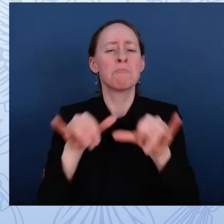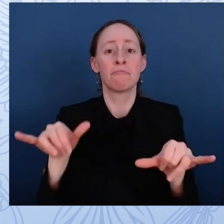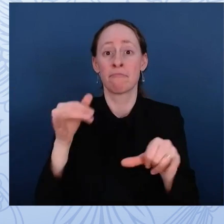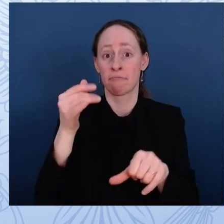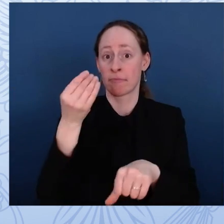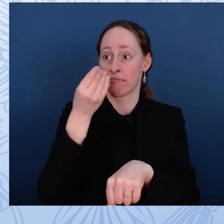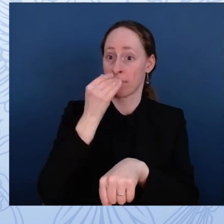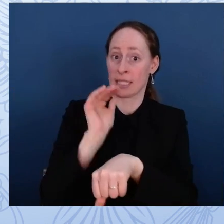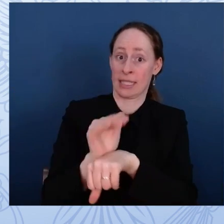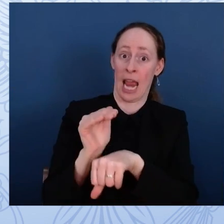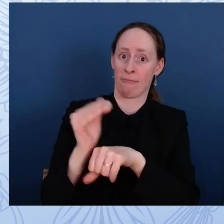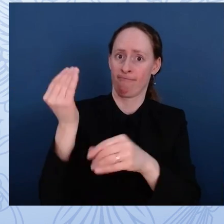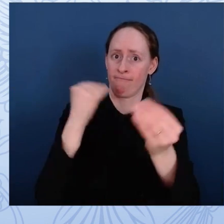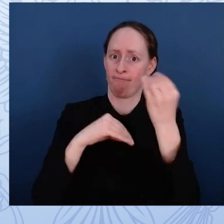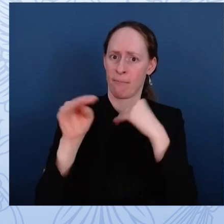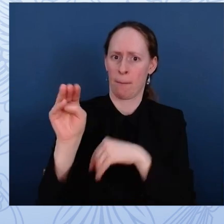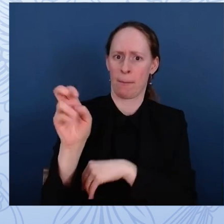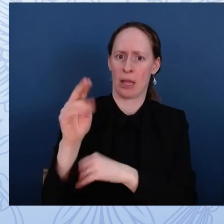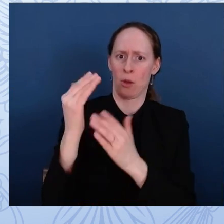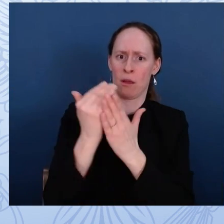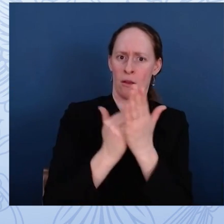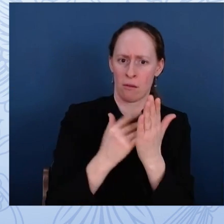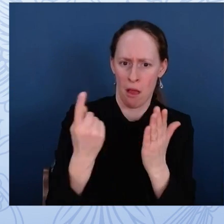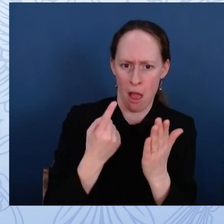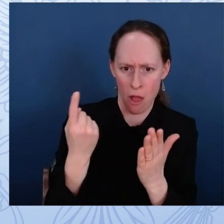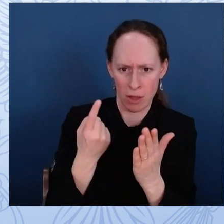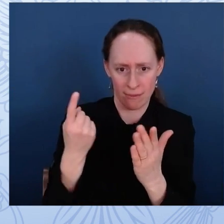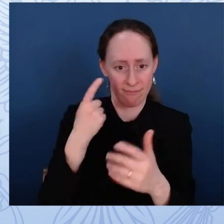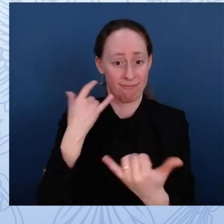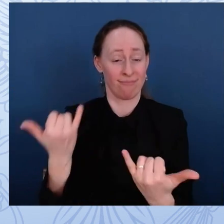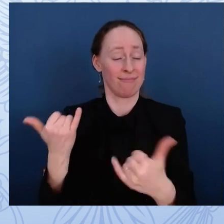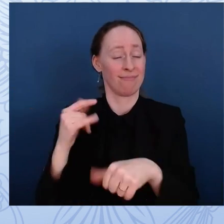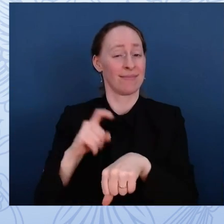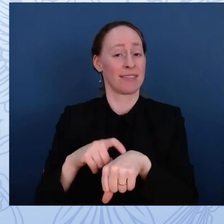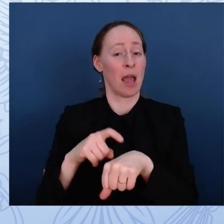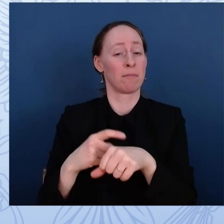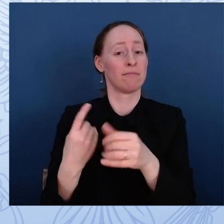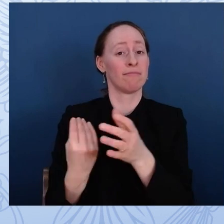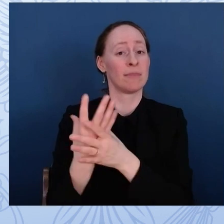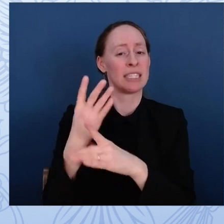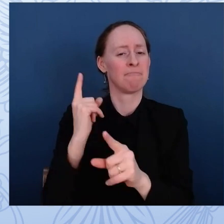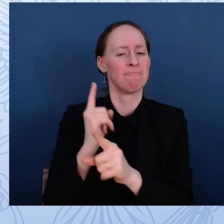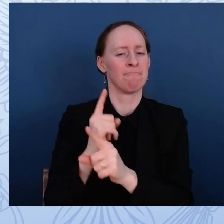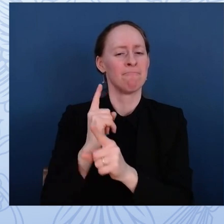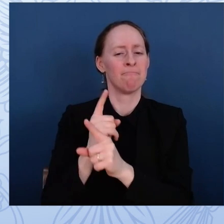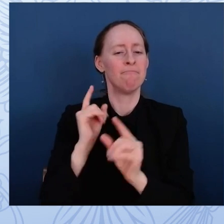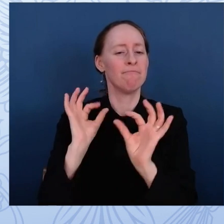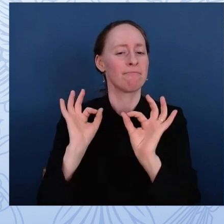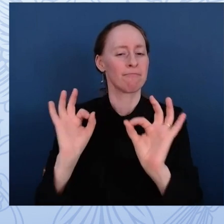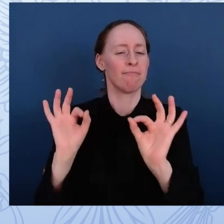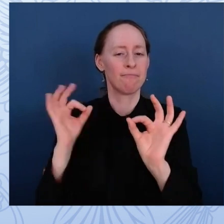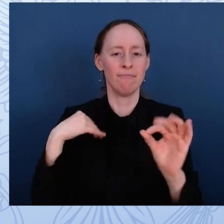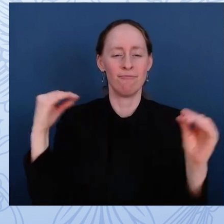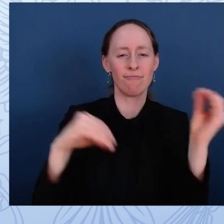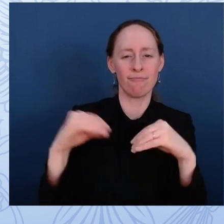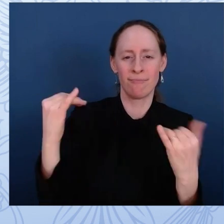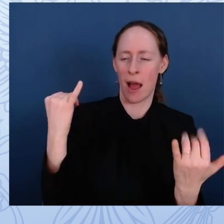because this is the perfect time for some beautiful bounties right now, with the spring coming up with all the morels in the mushroom